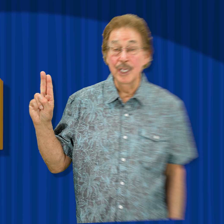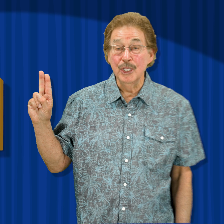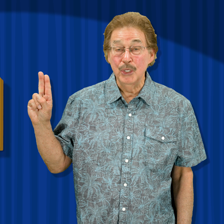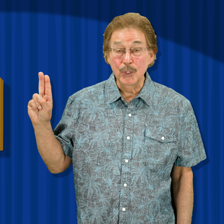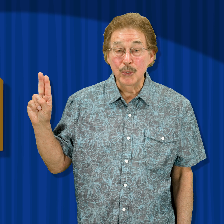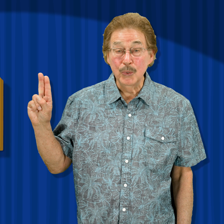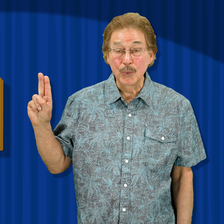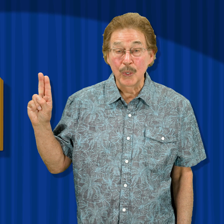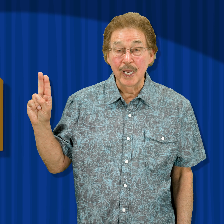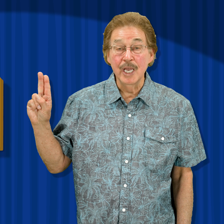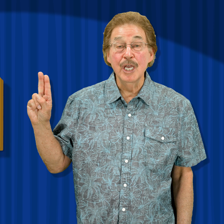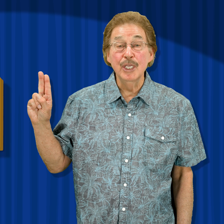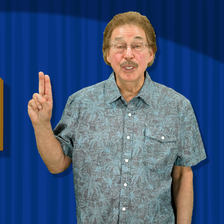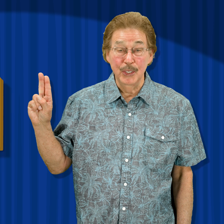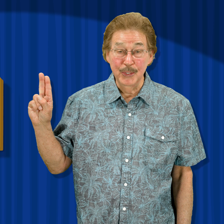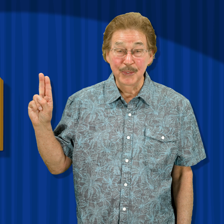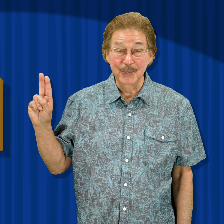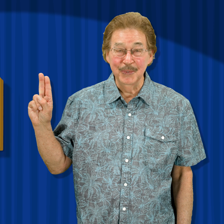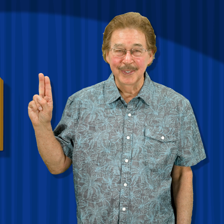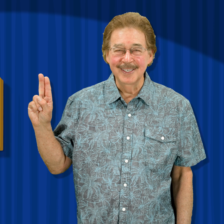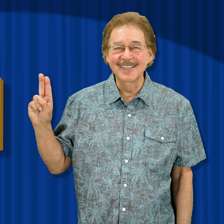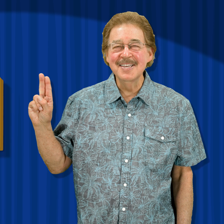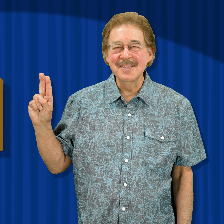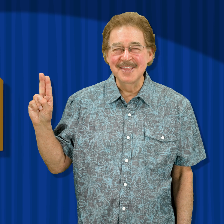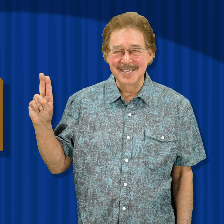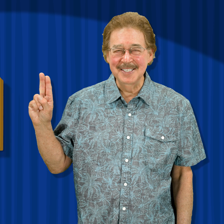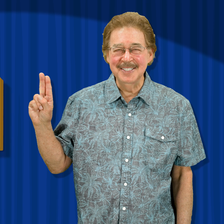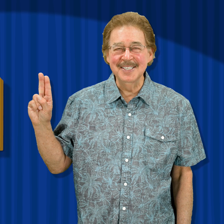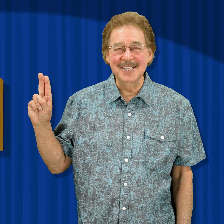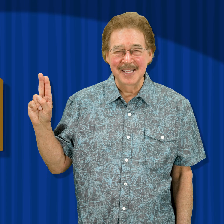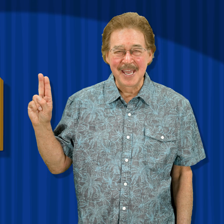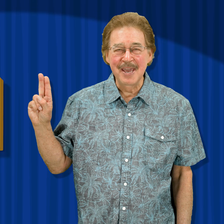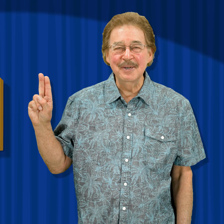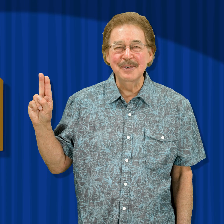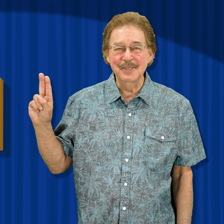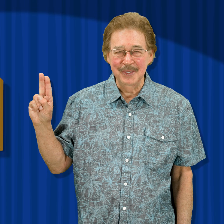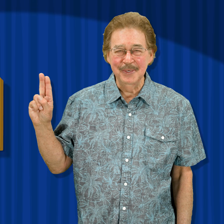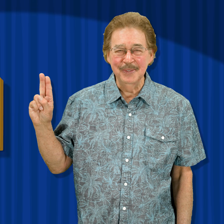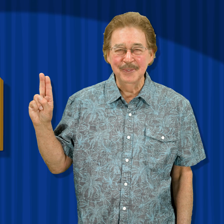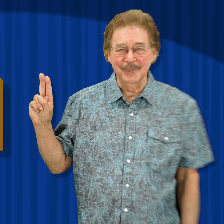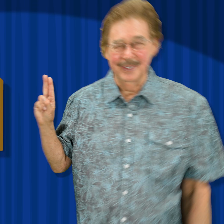U, u, this is the letter u